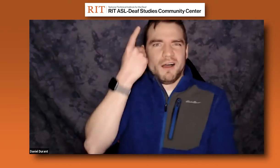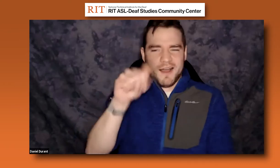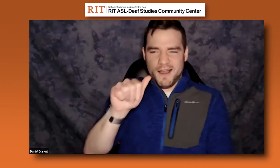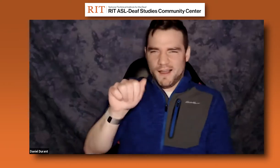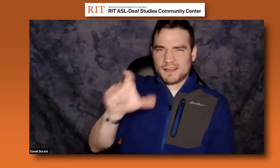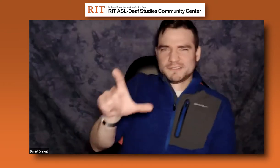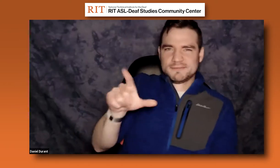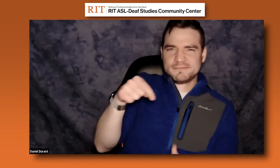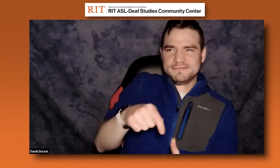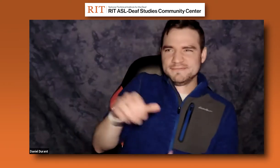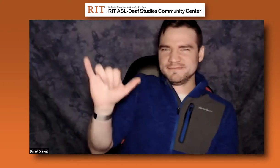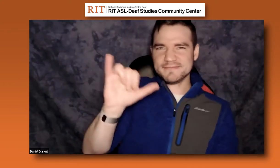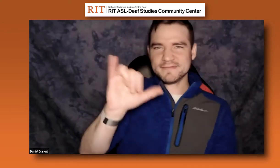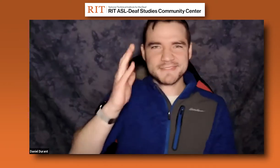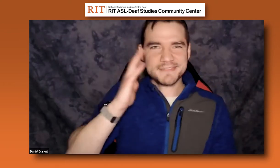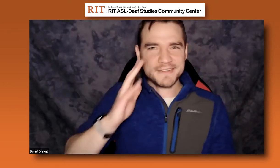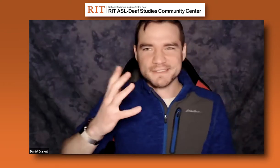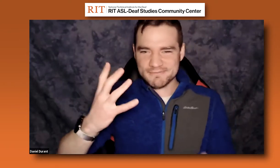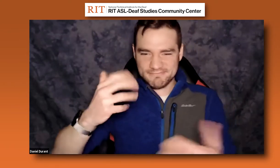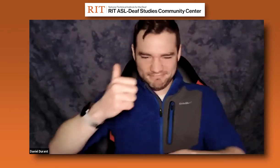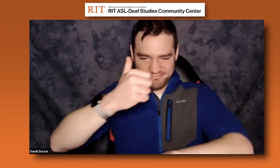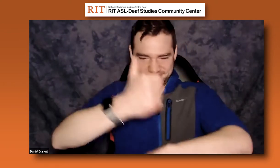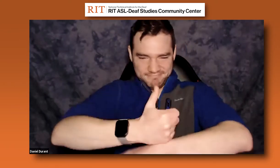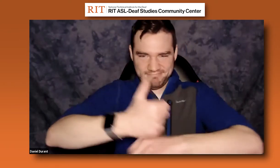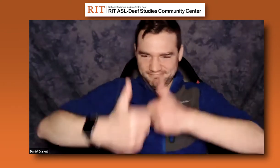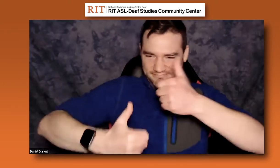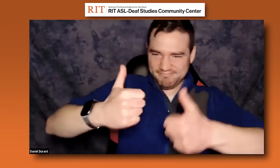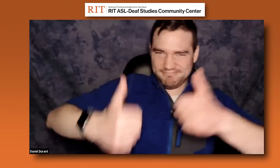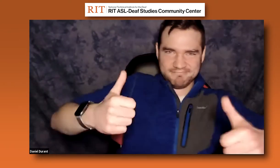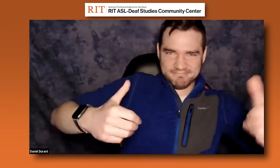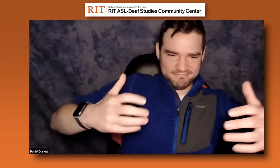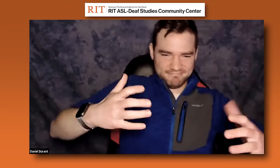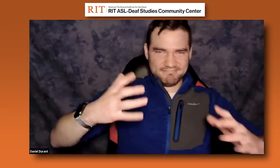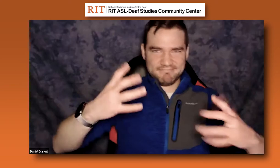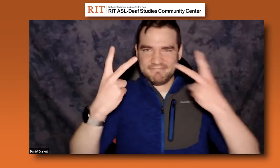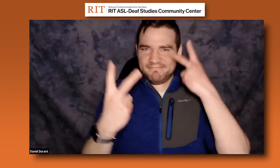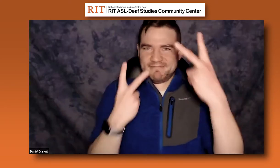and understand ASL. That was my foundation.